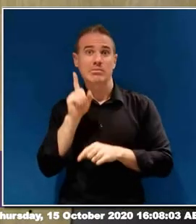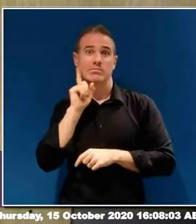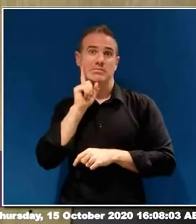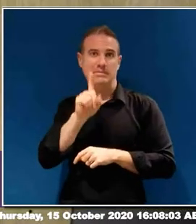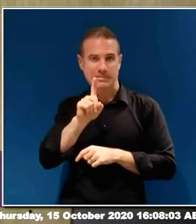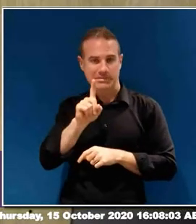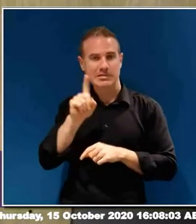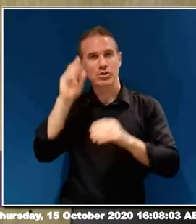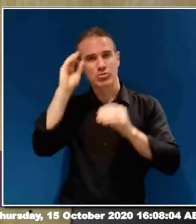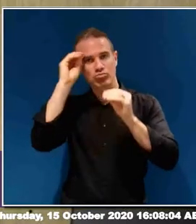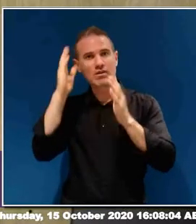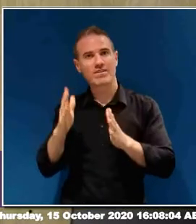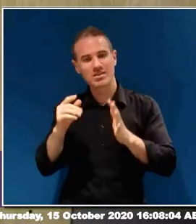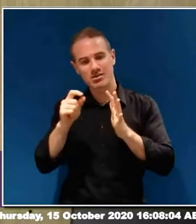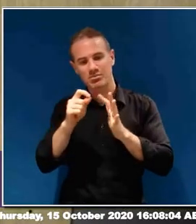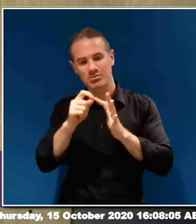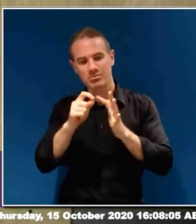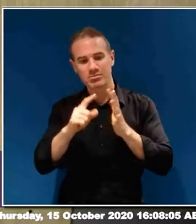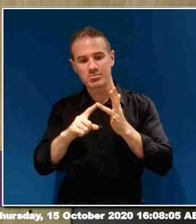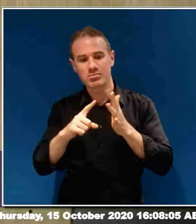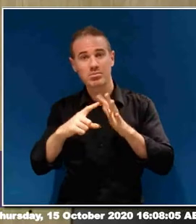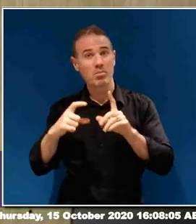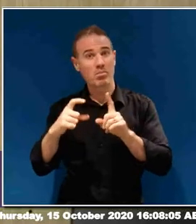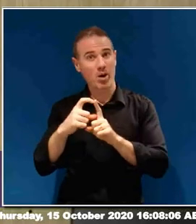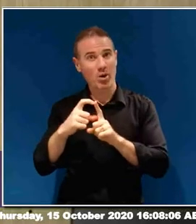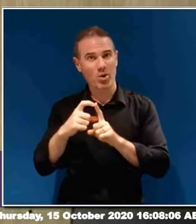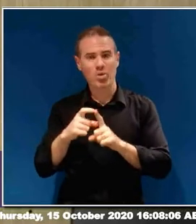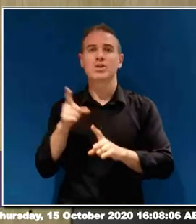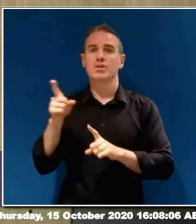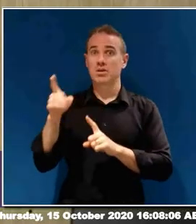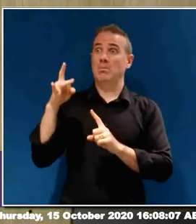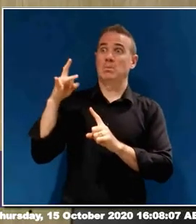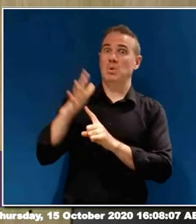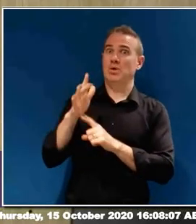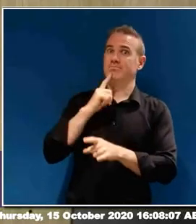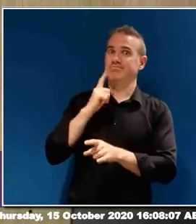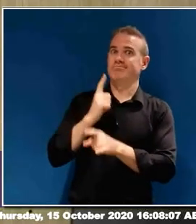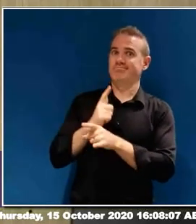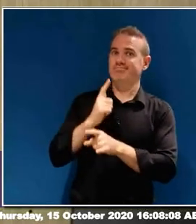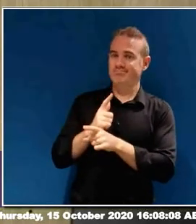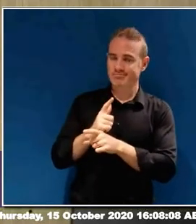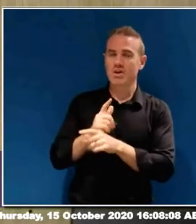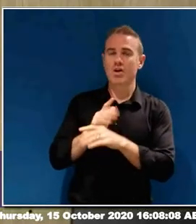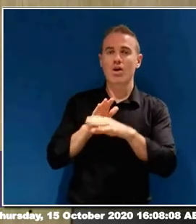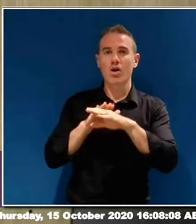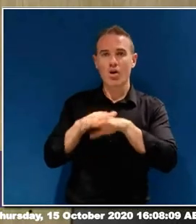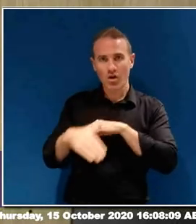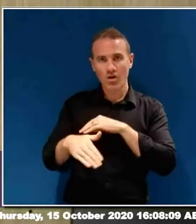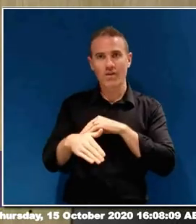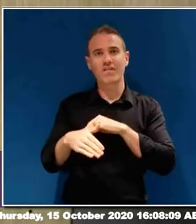comment yesterday about the electoral cycle and what that does.